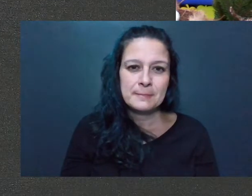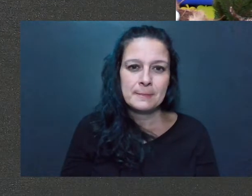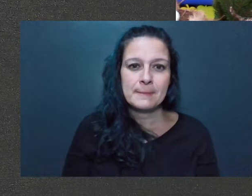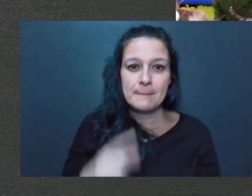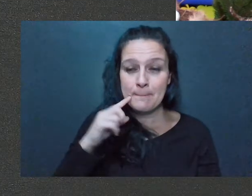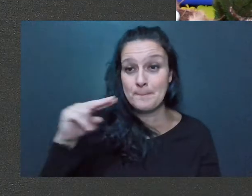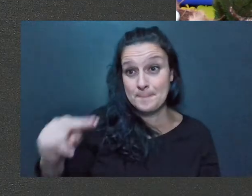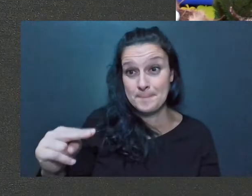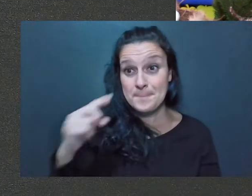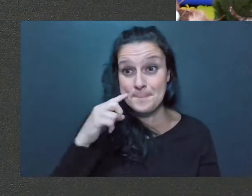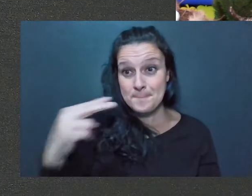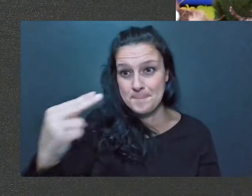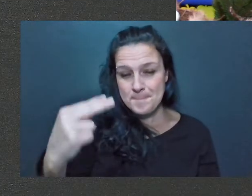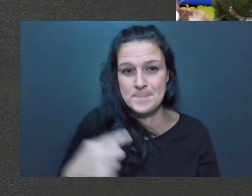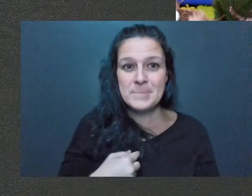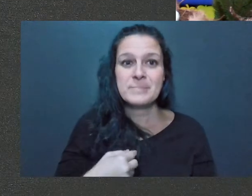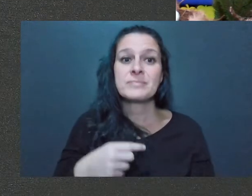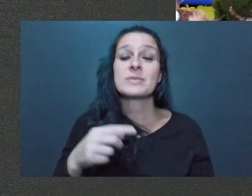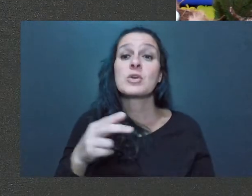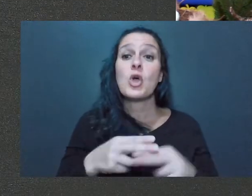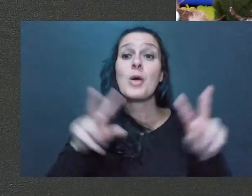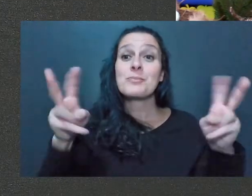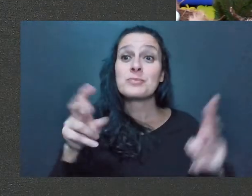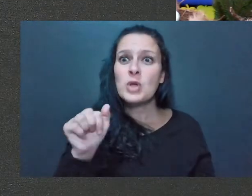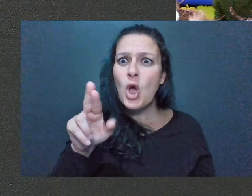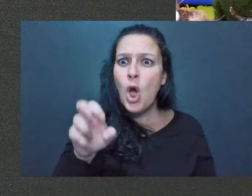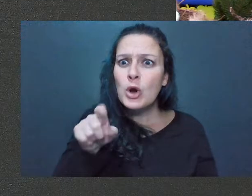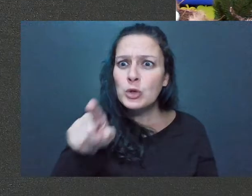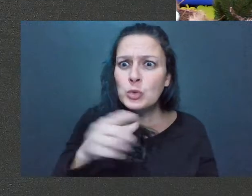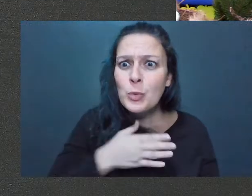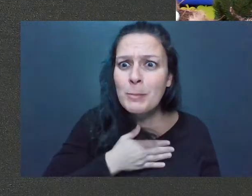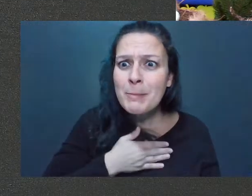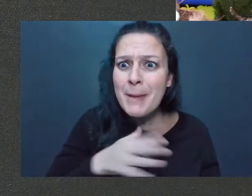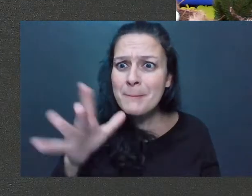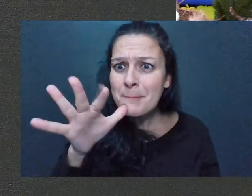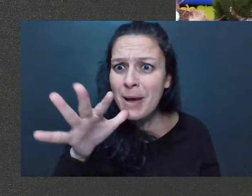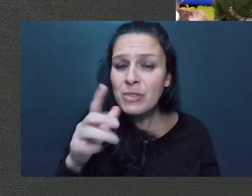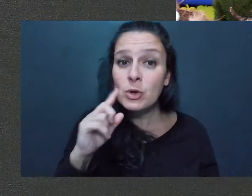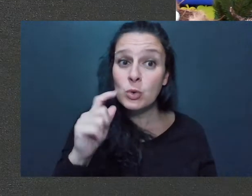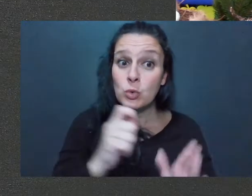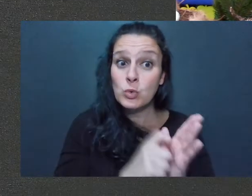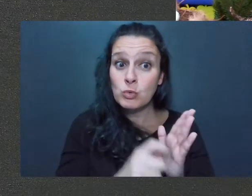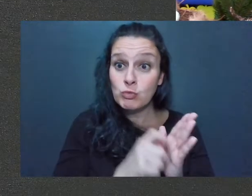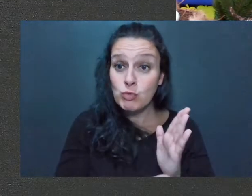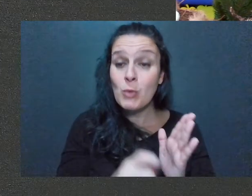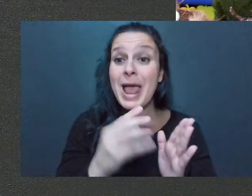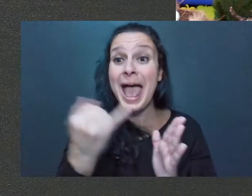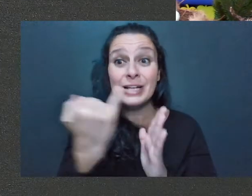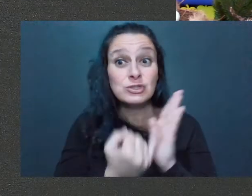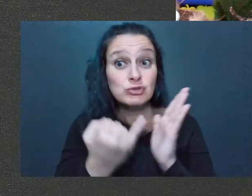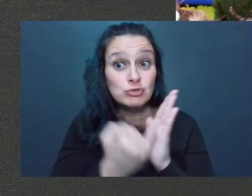Okay, you sit here and we'll listen to it. This is called "Are You My Mother?" and the author and the illustrator,